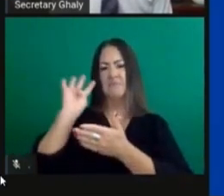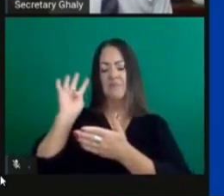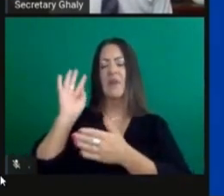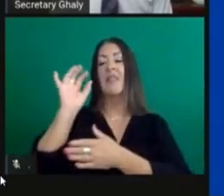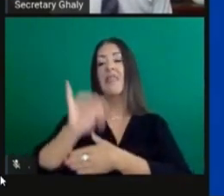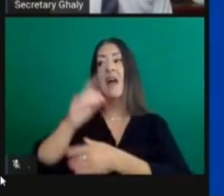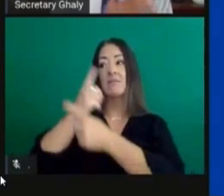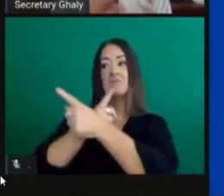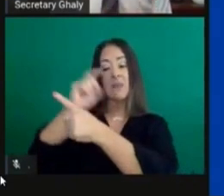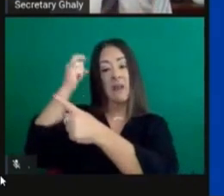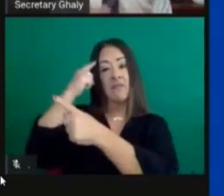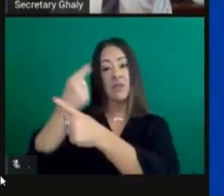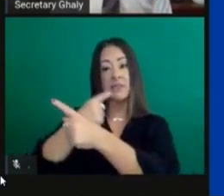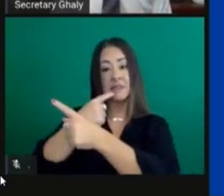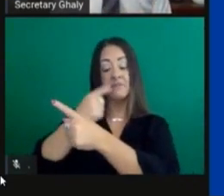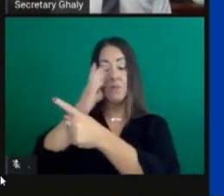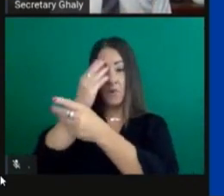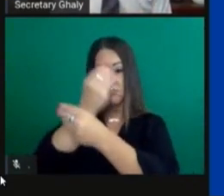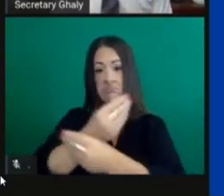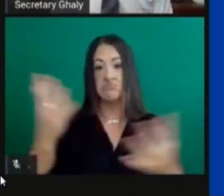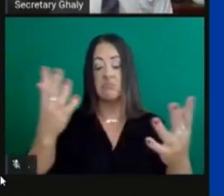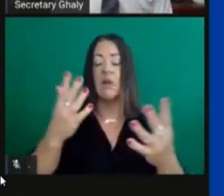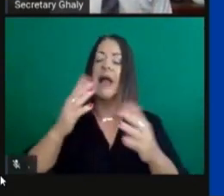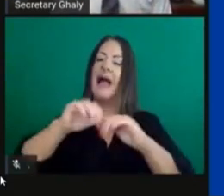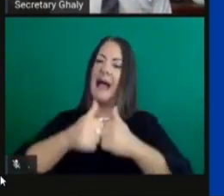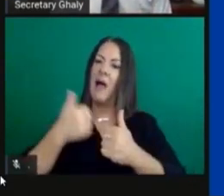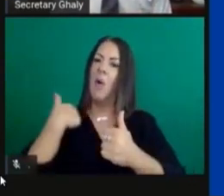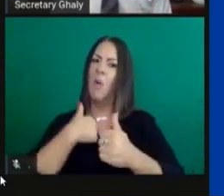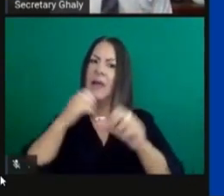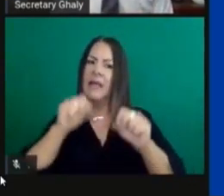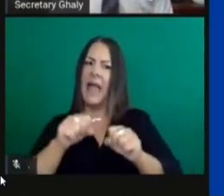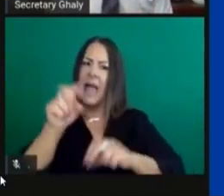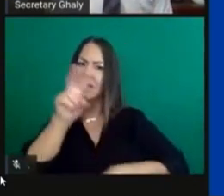SYSTEM WHERE WE CAN DO THAT. SO ON THE BLUEPRINT, THIS IS